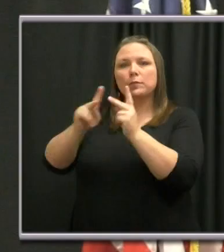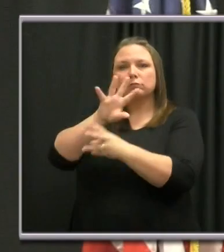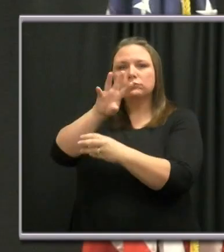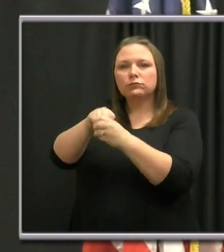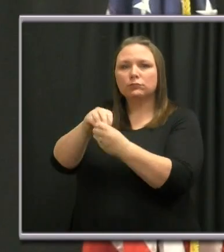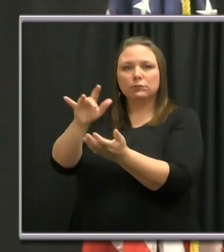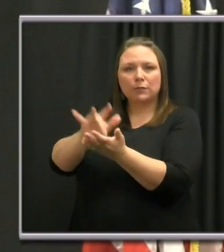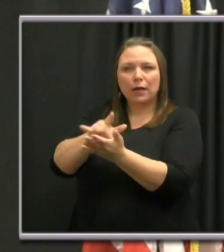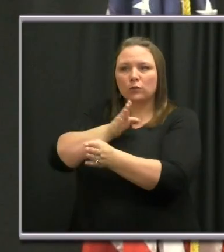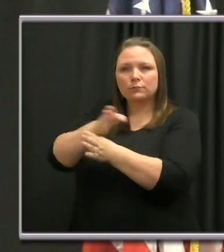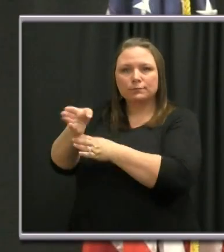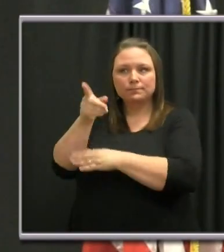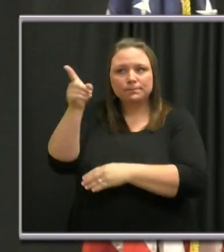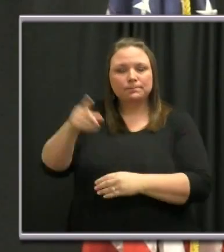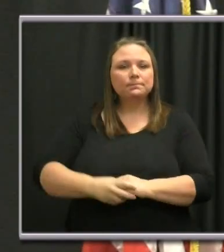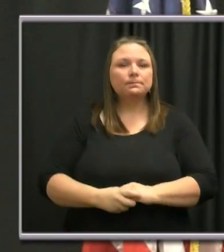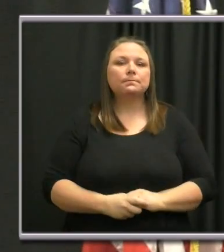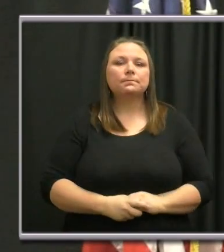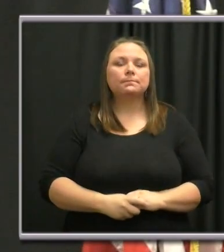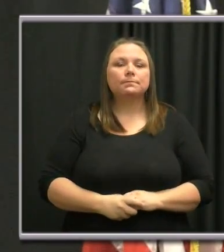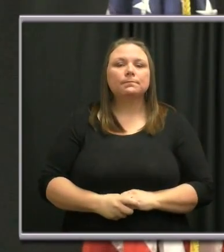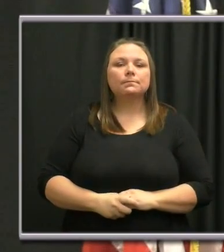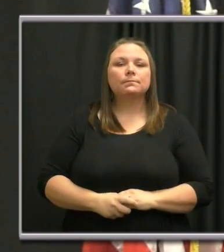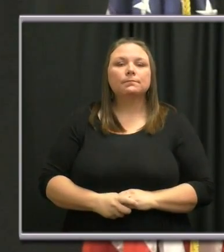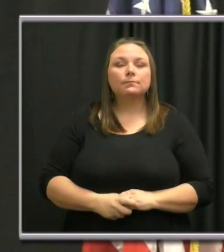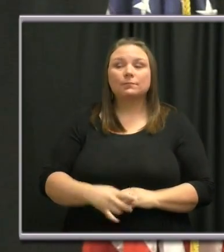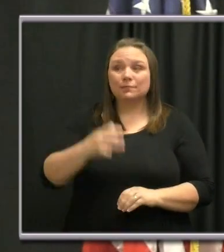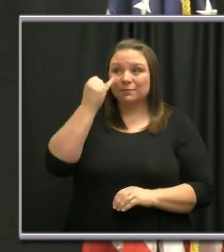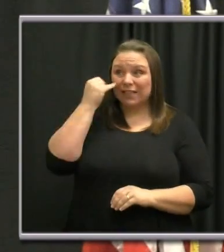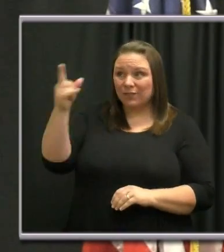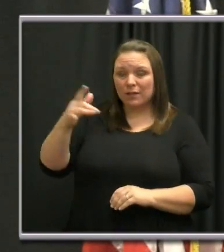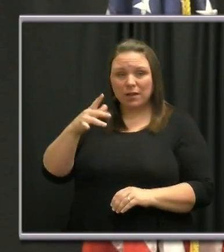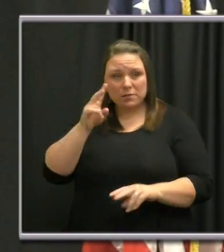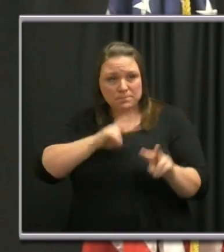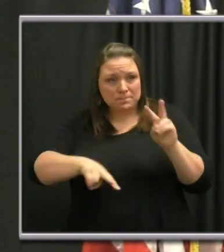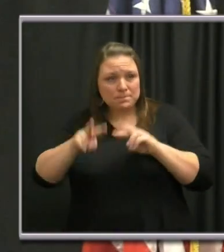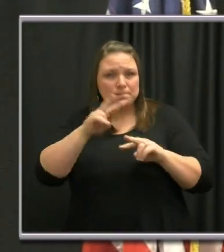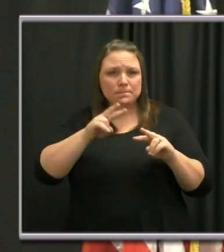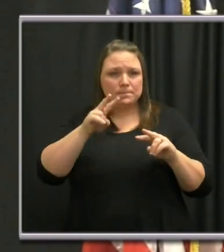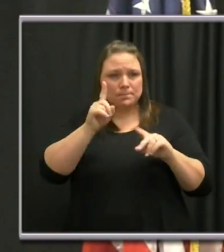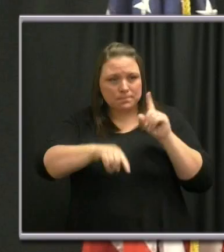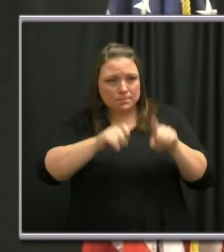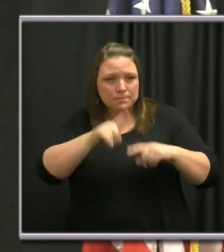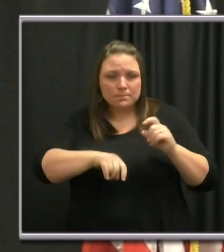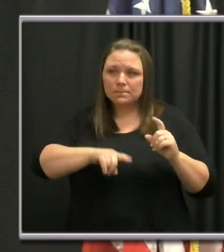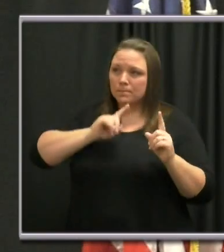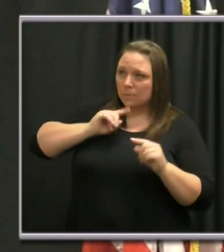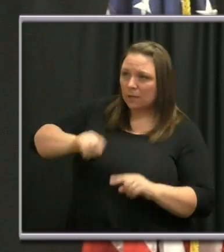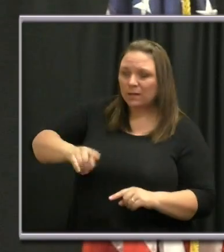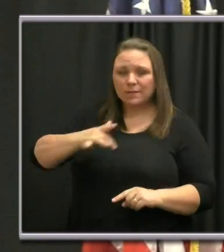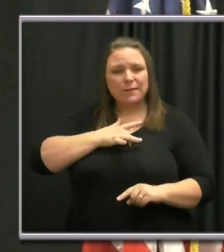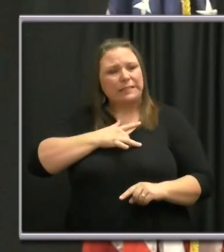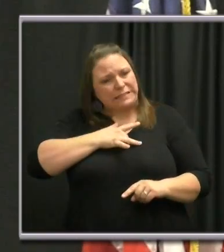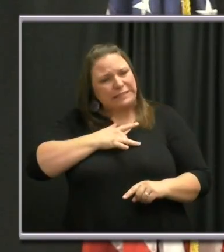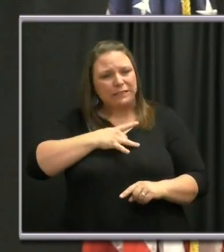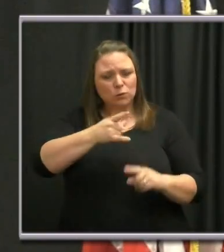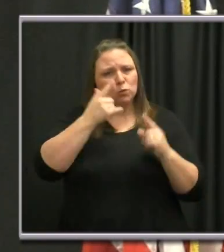YOU CAN SPEAK TO A MEDICAL PERSONNEL RIGHT AWAY. IF THE MEDICAL PERSONNEL FEELS THAT